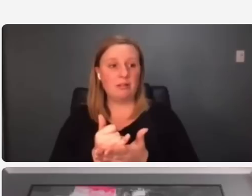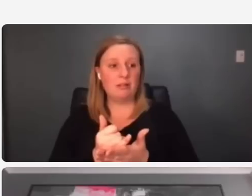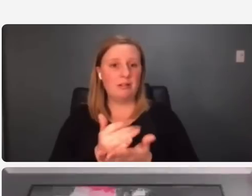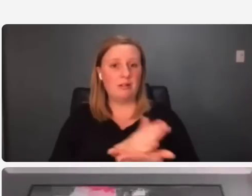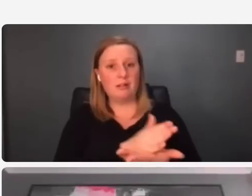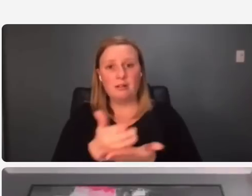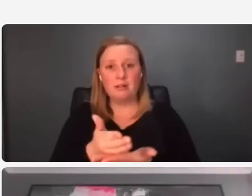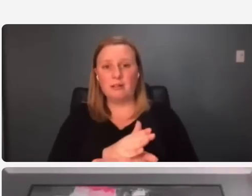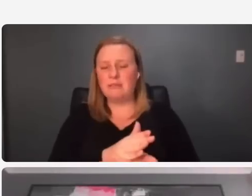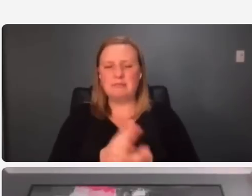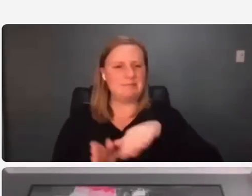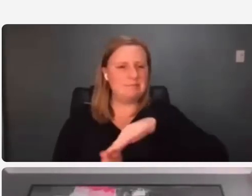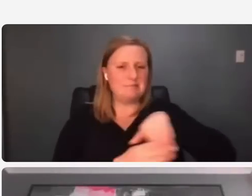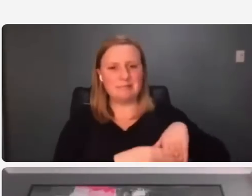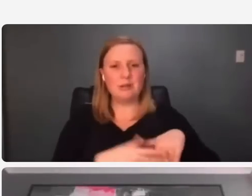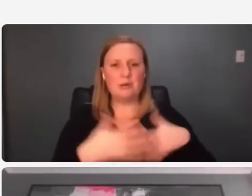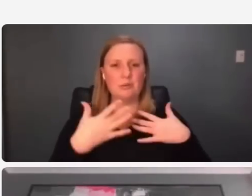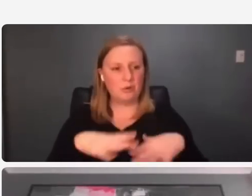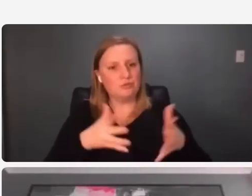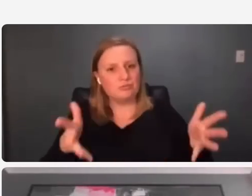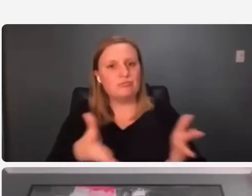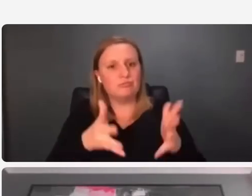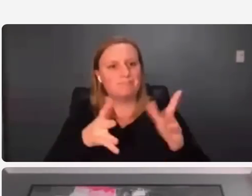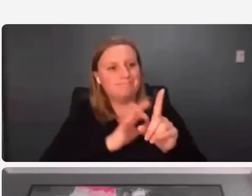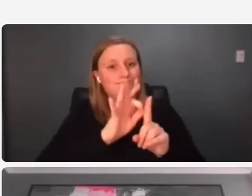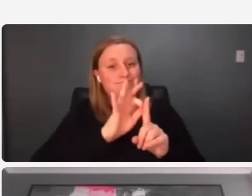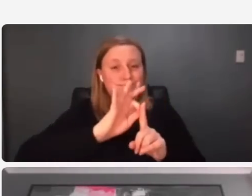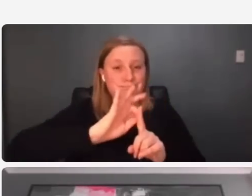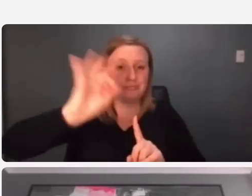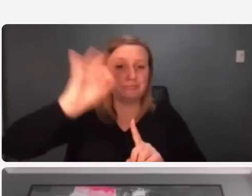creating one where we encourage moving beyond the pass.